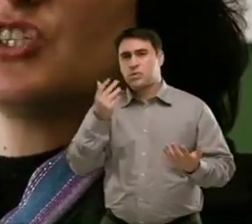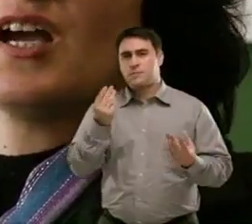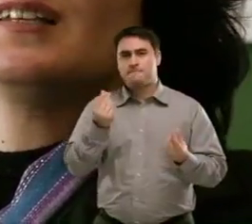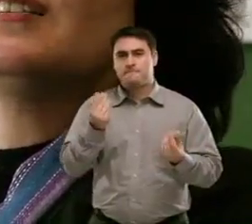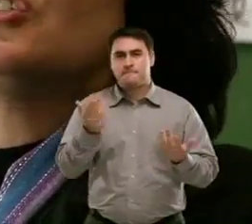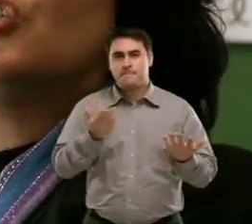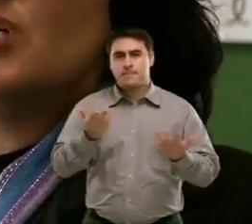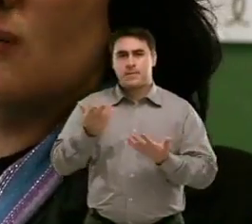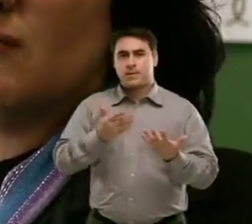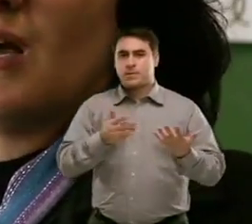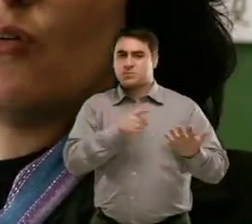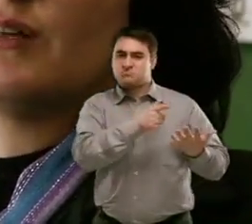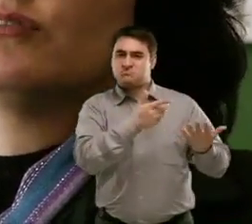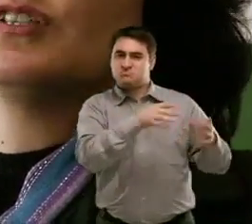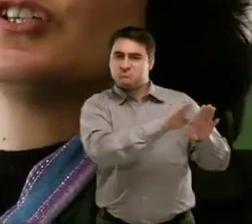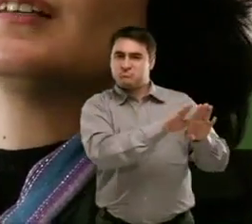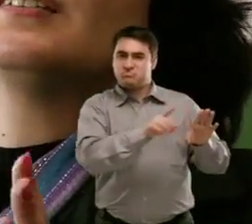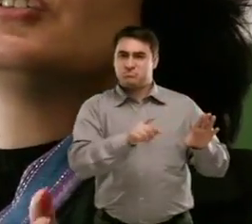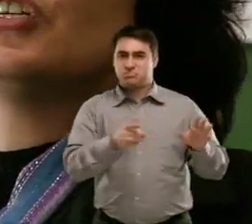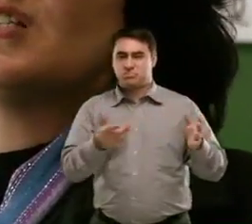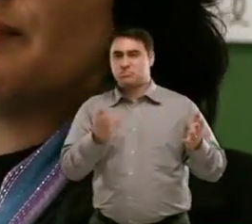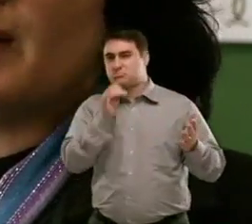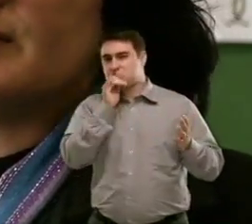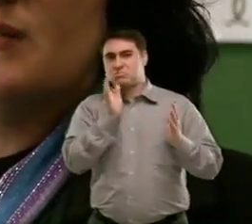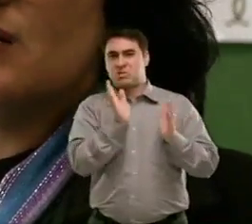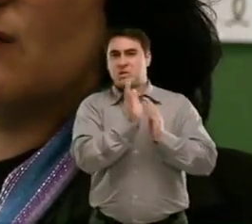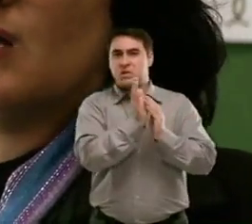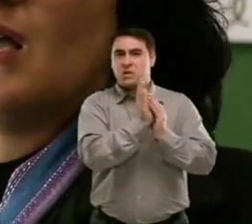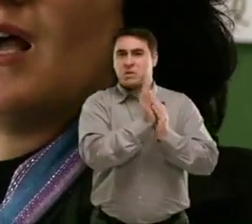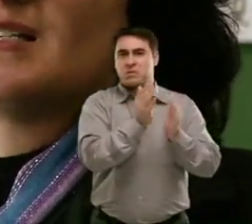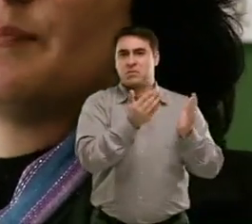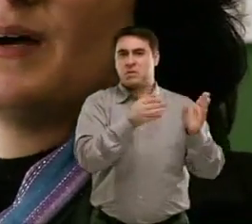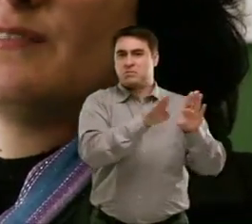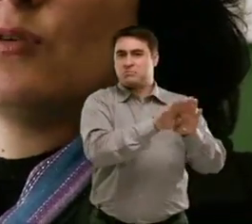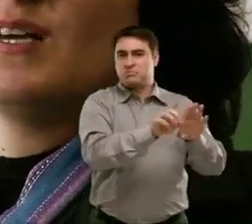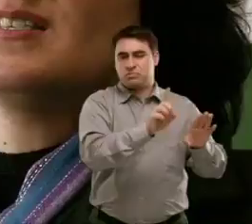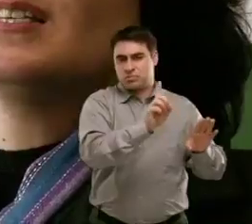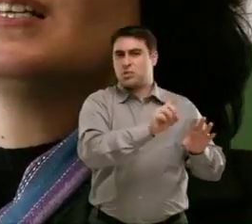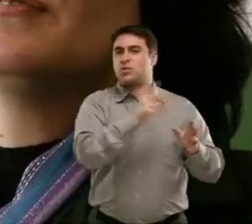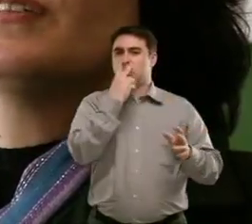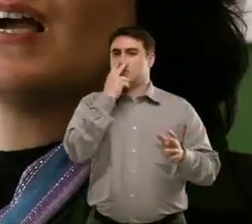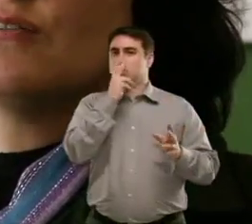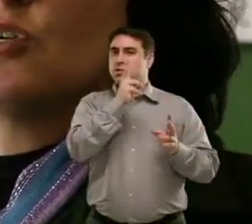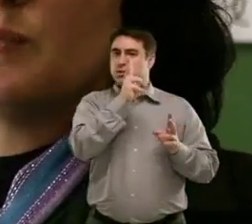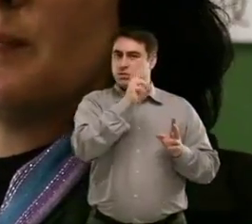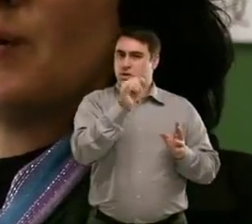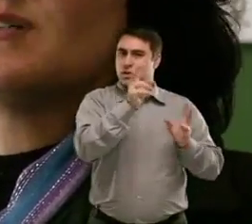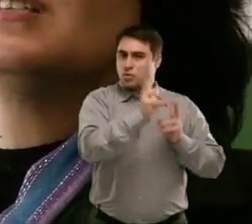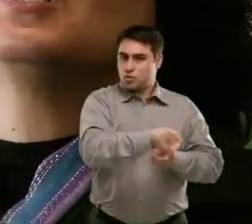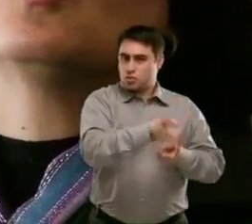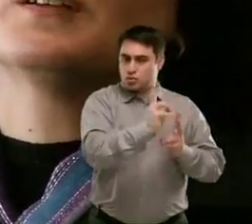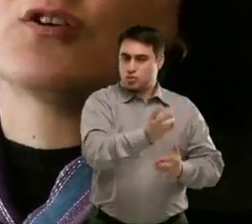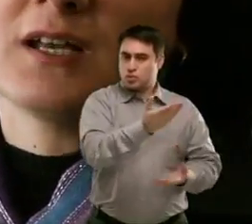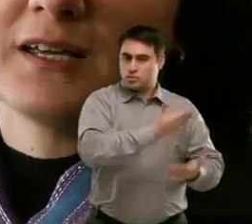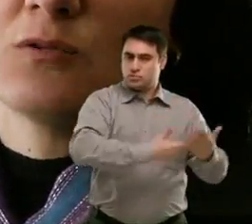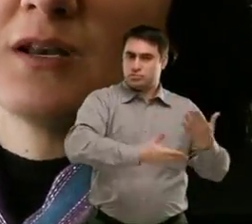there will be no more APAEs, no. The APAE will reframe their role just like general schools are redefining their role